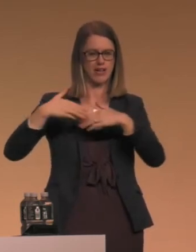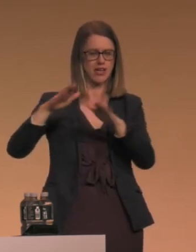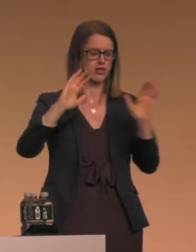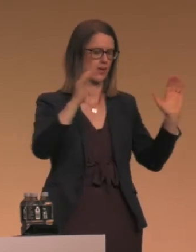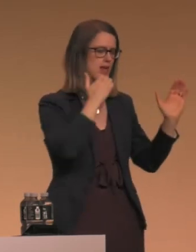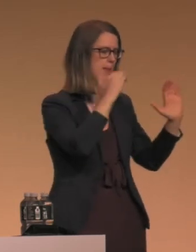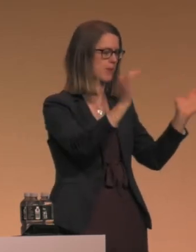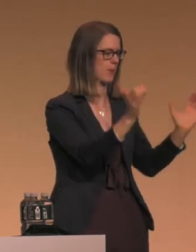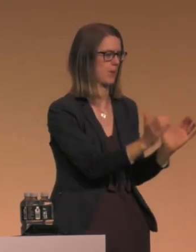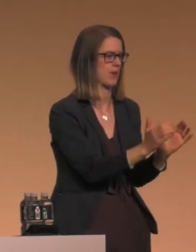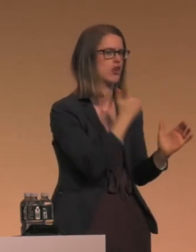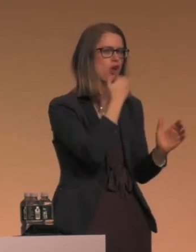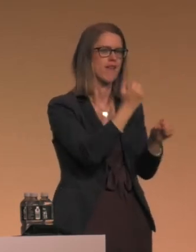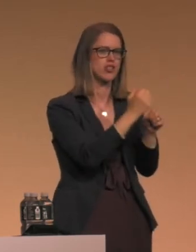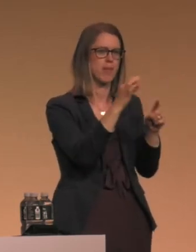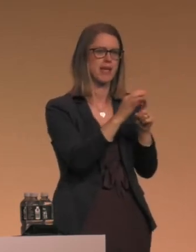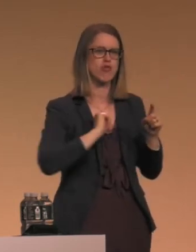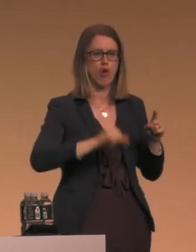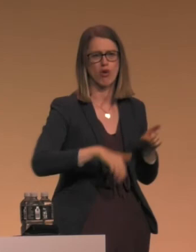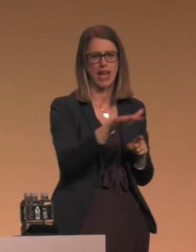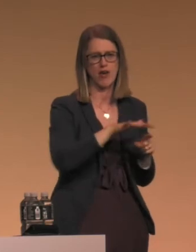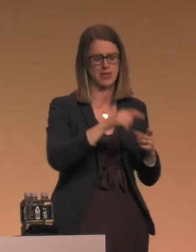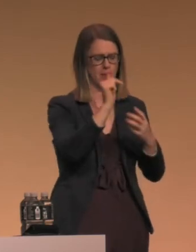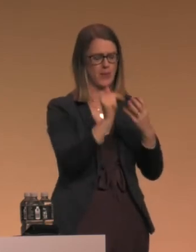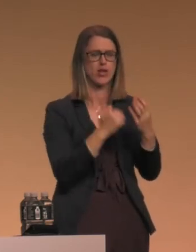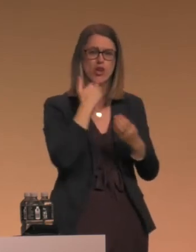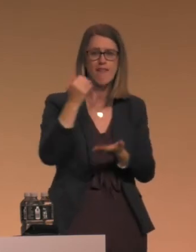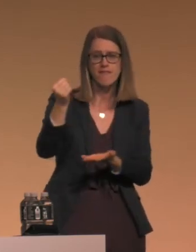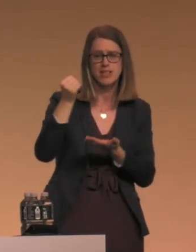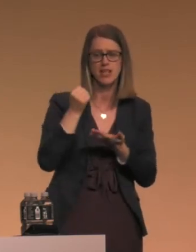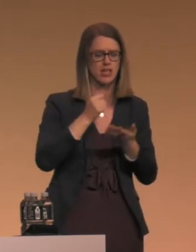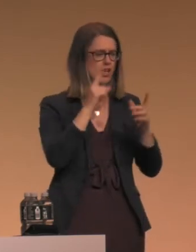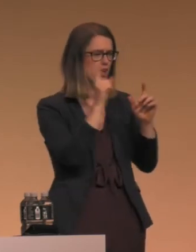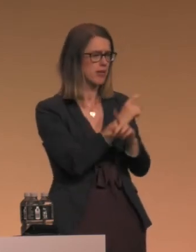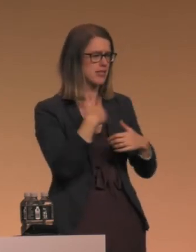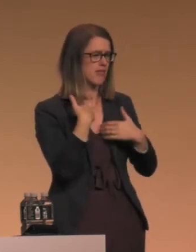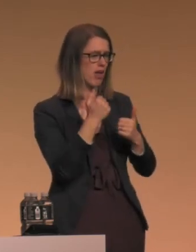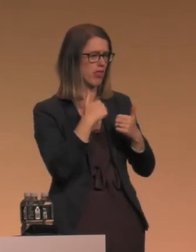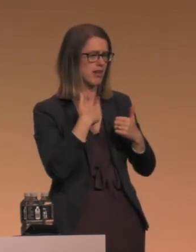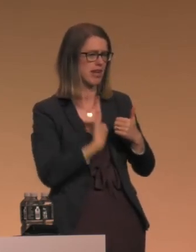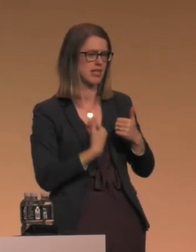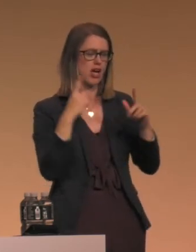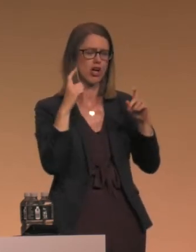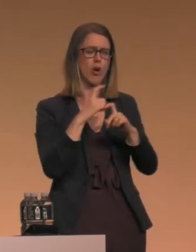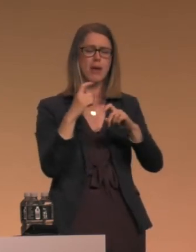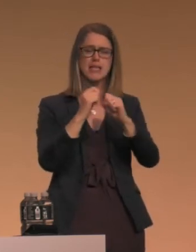and a lack of GPs in practices in rural areas, underfunding, complexity of health need, and a complex health system